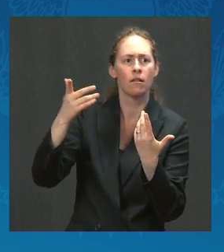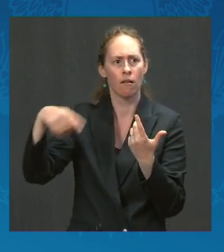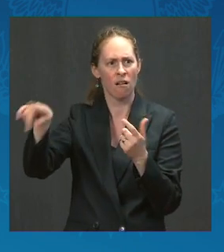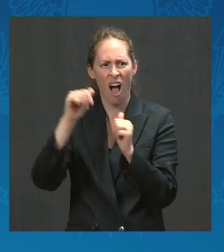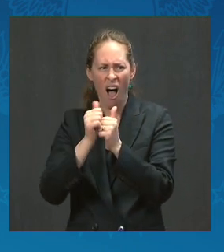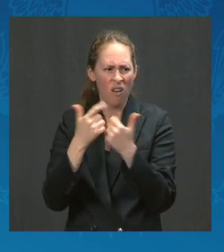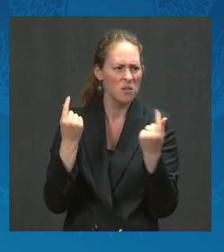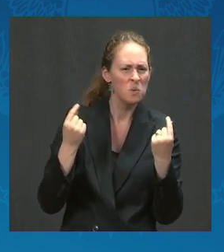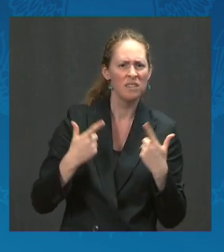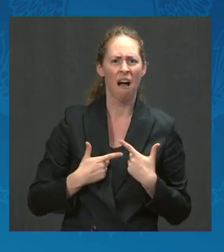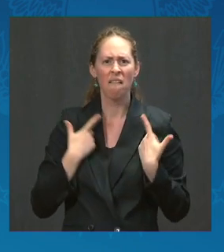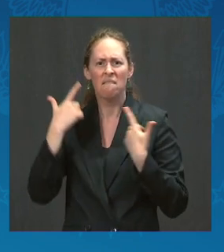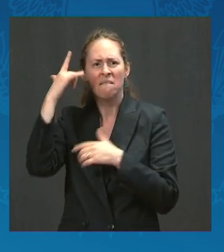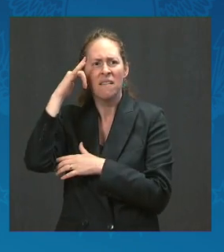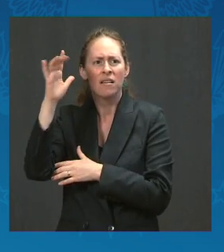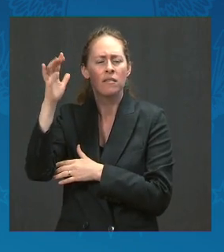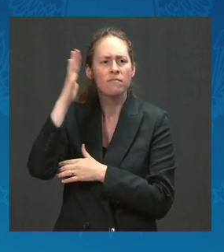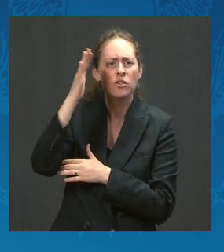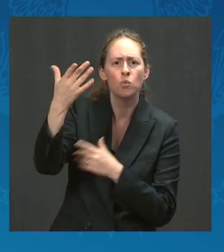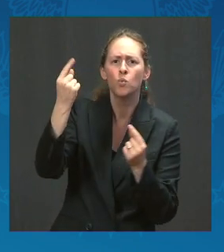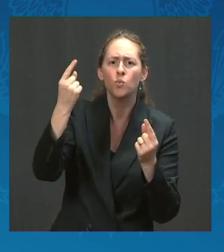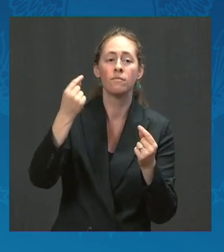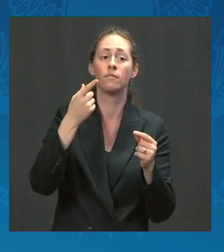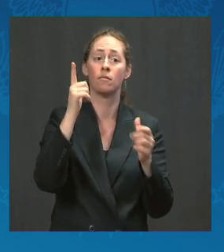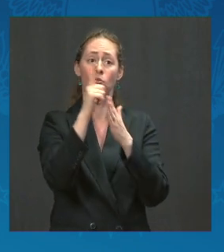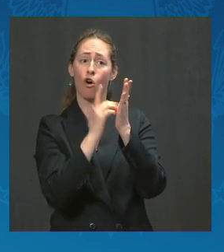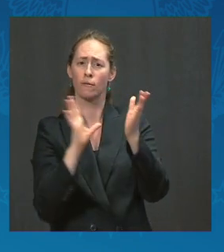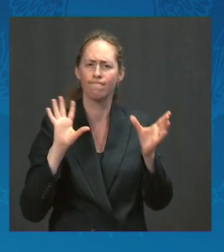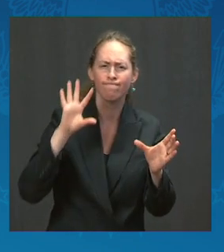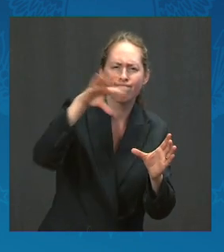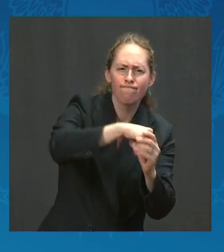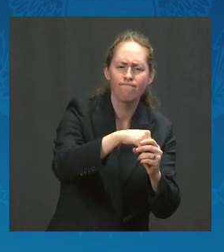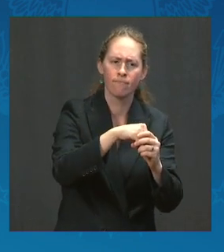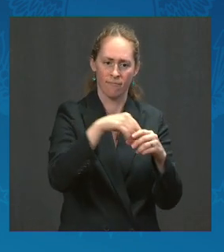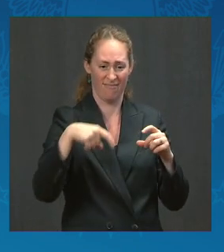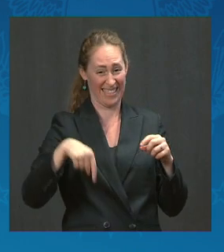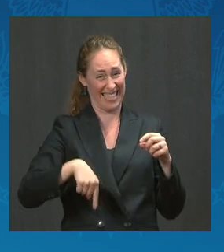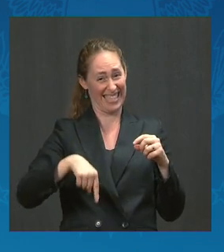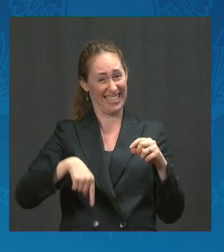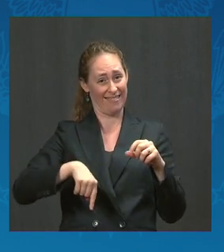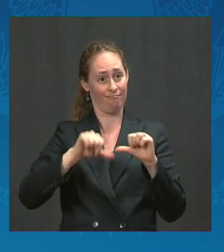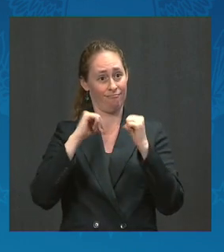it was lawyers among this membership who are among the leaders who argued against it.